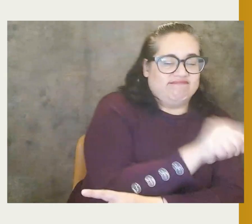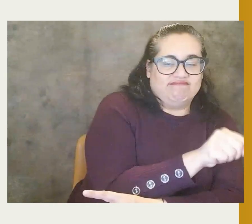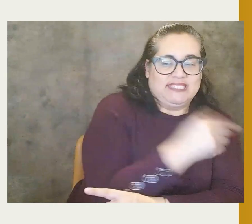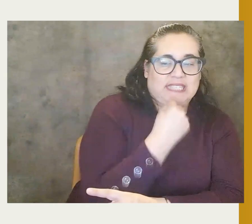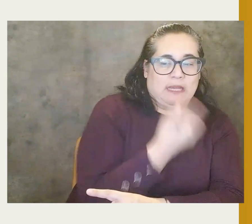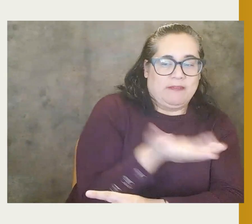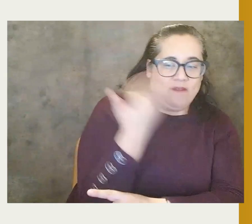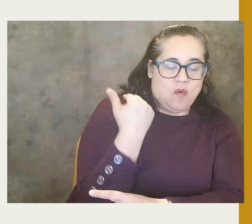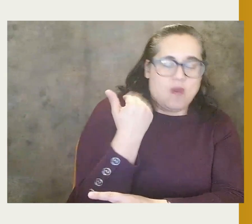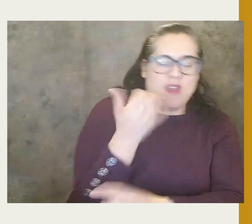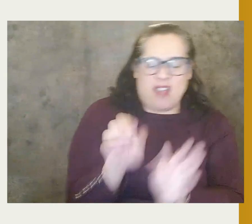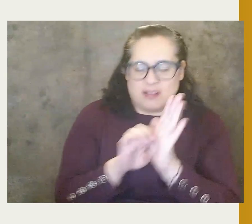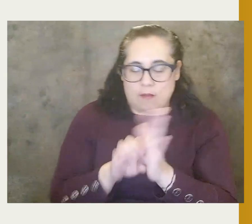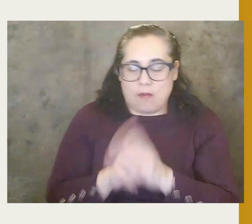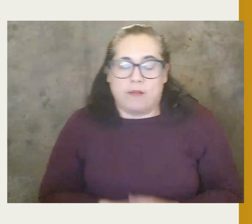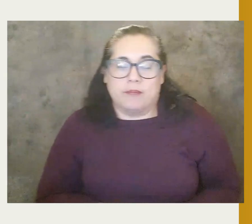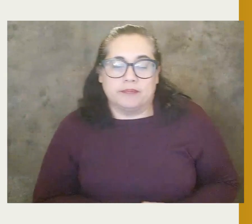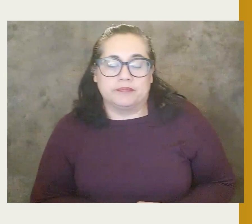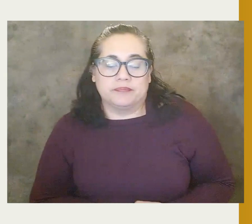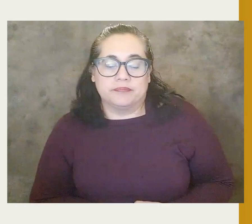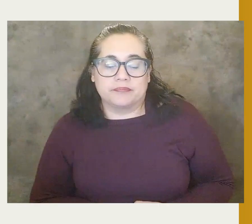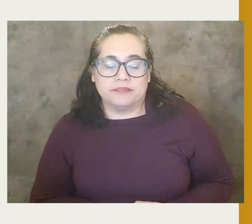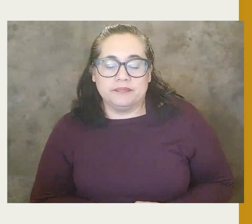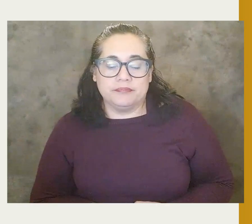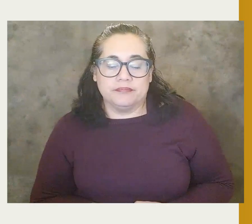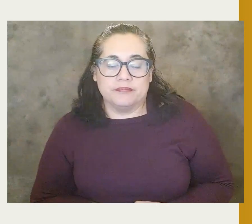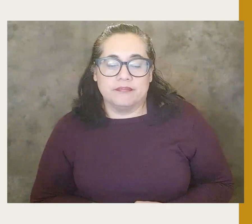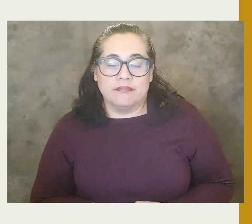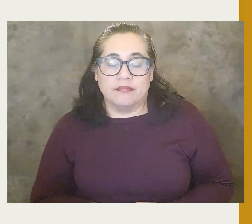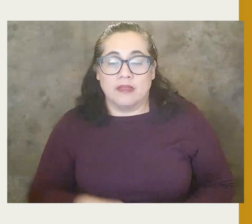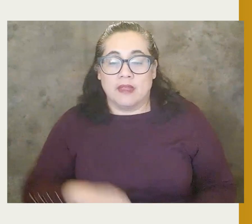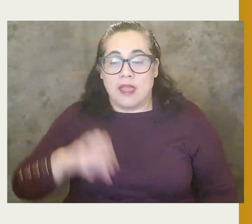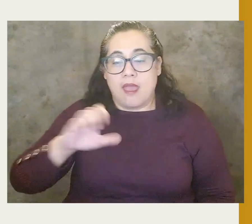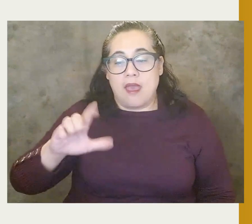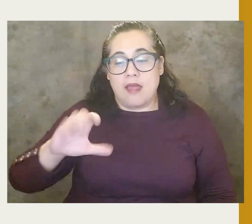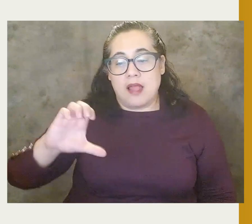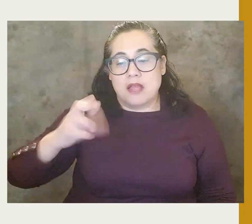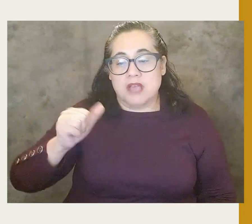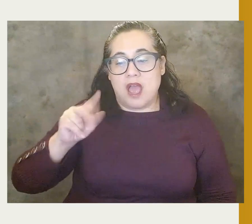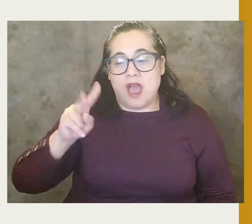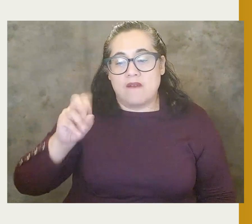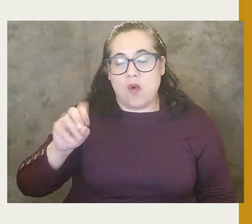For example, el chavo del ocho, that famous Mexican character,